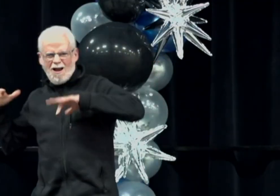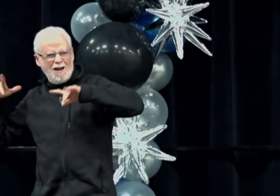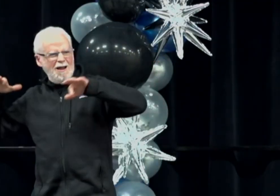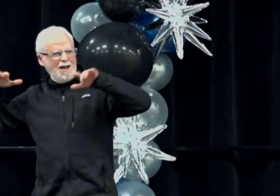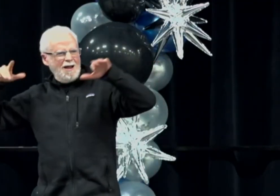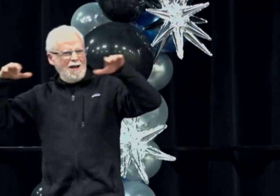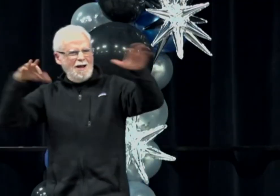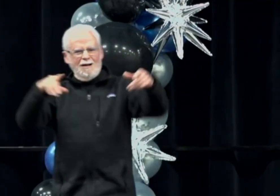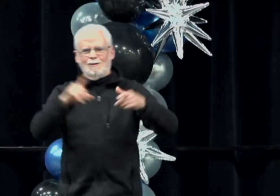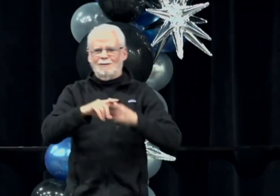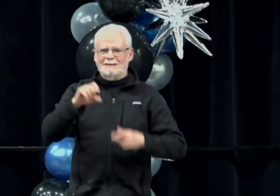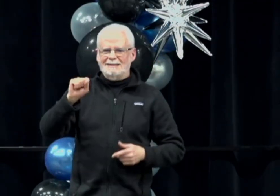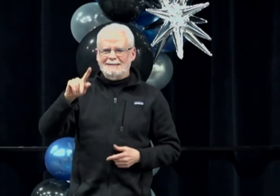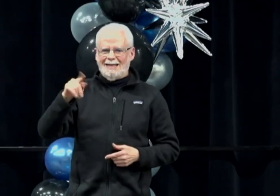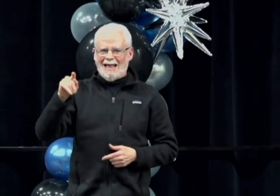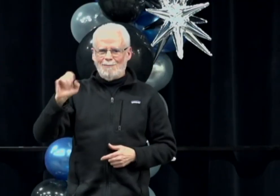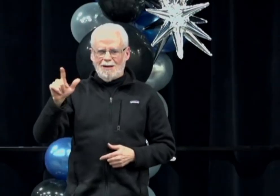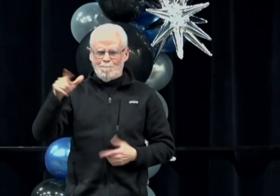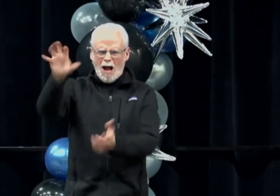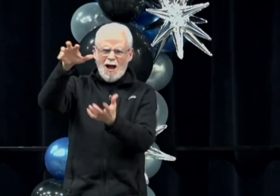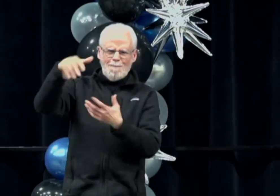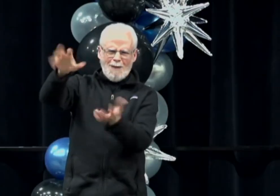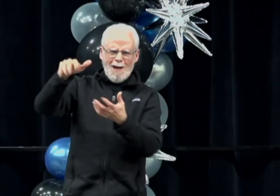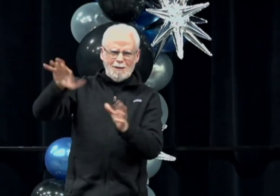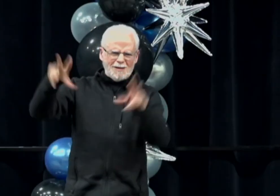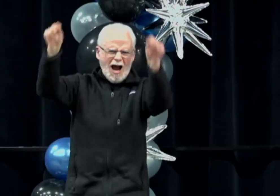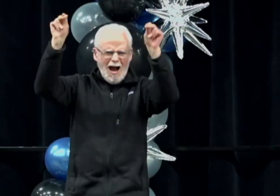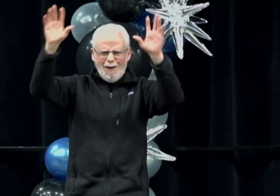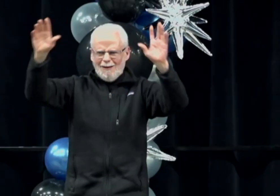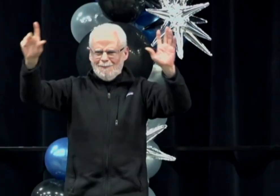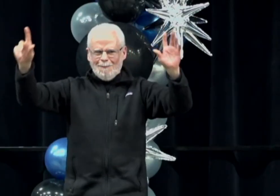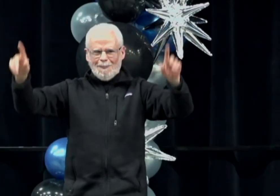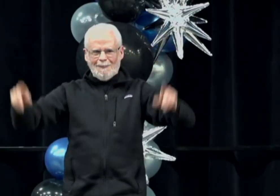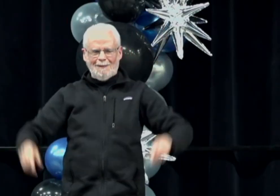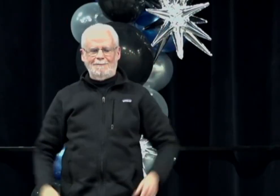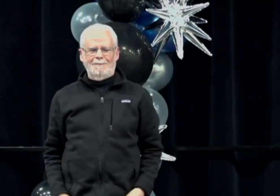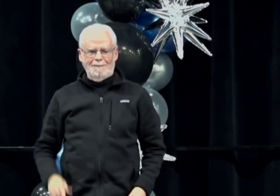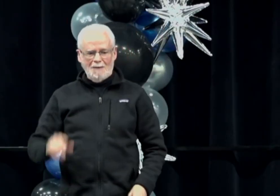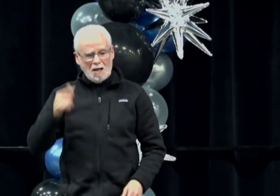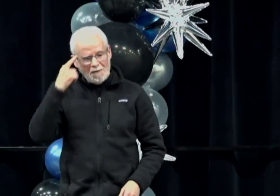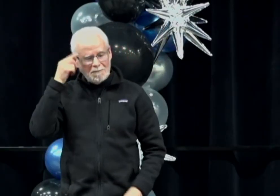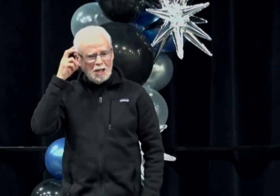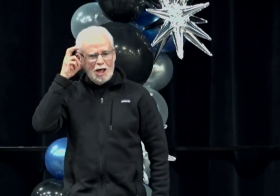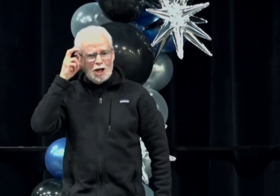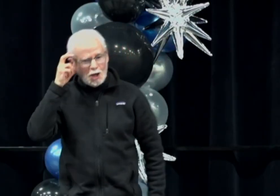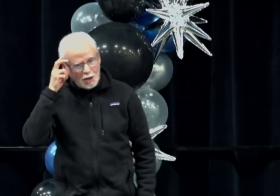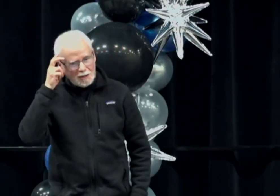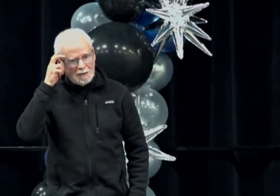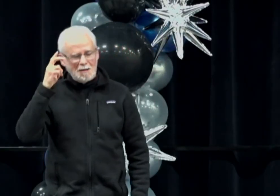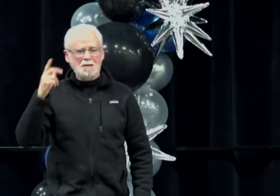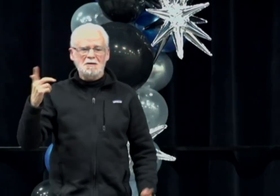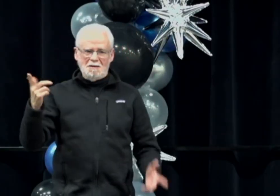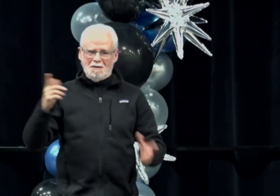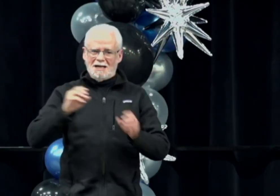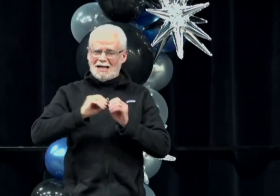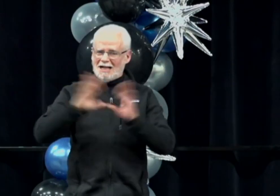People in Faribault rejected this idea, and they flocked to the State Capital to bark and shout,